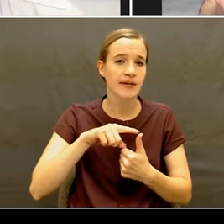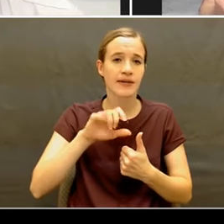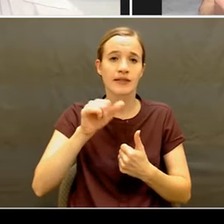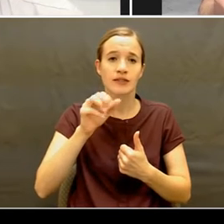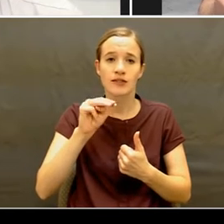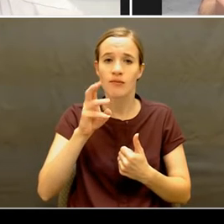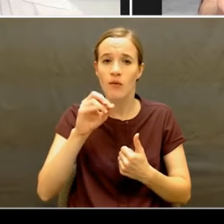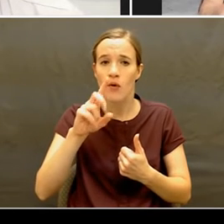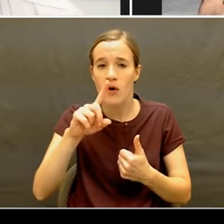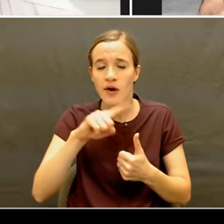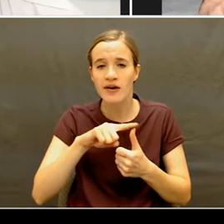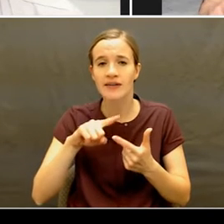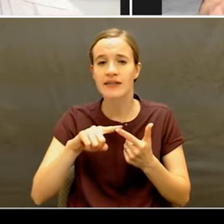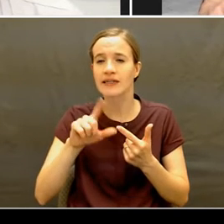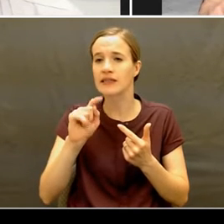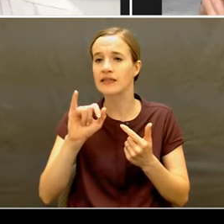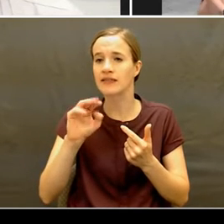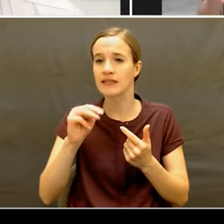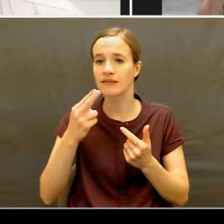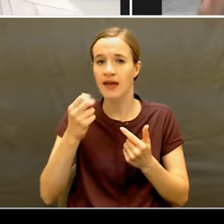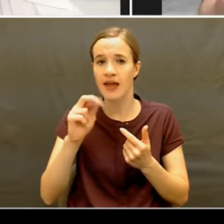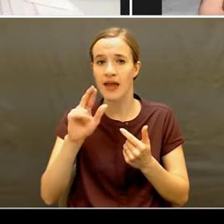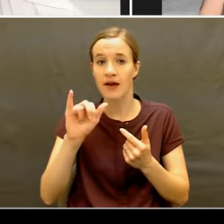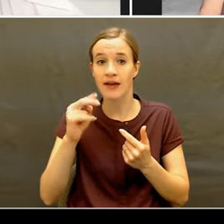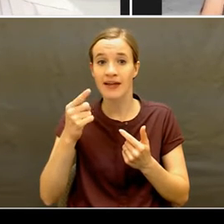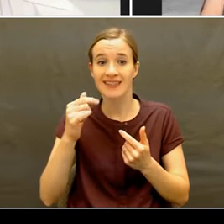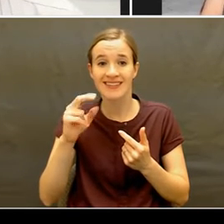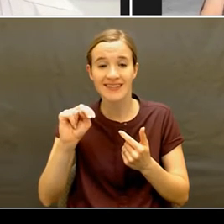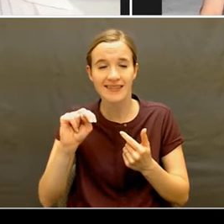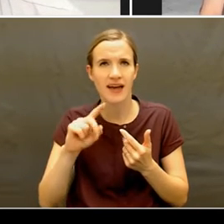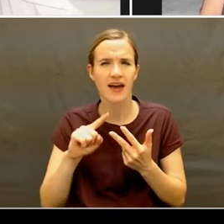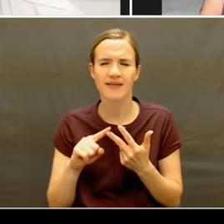Tim Harrington was there.